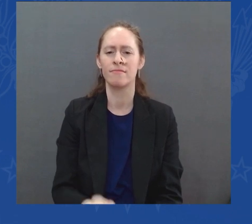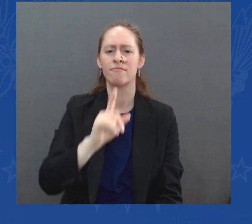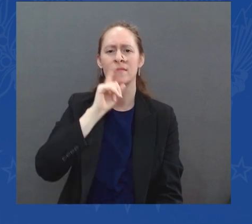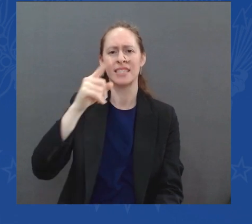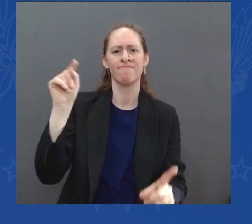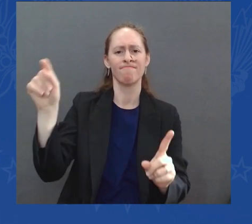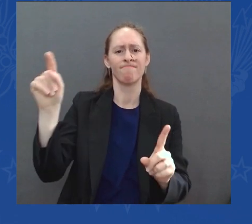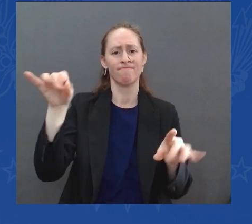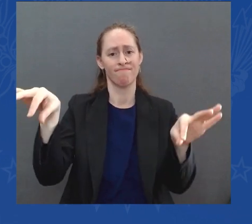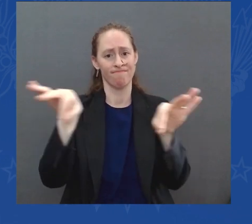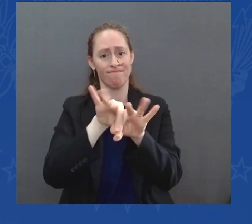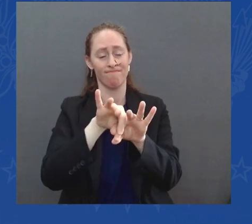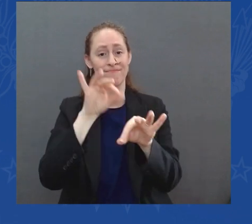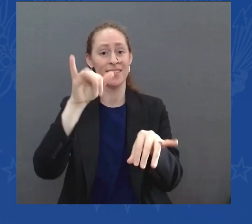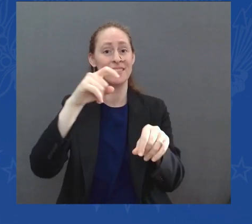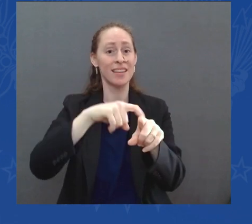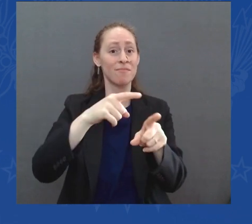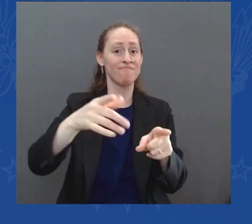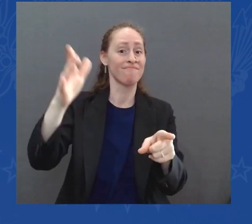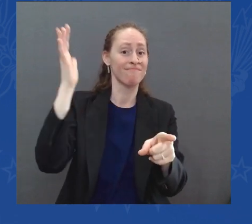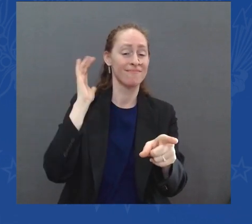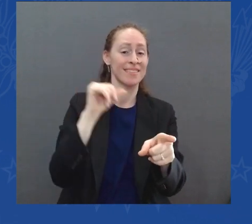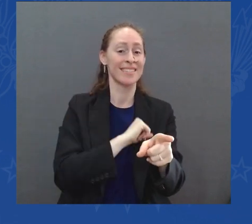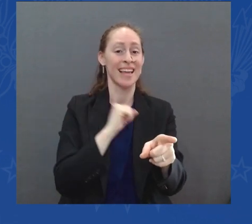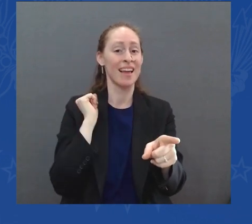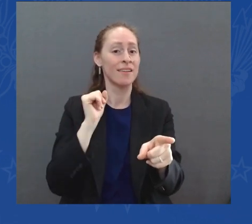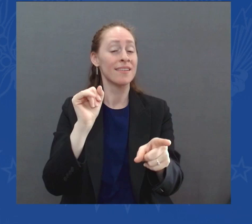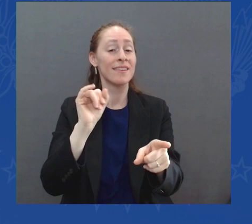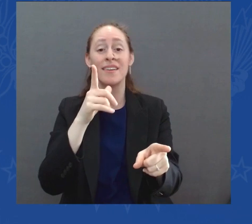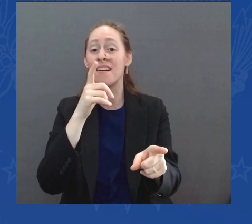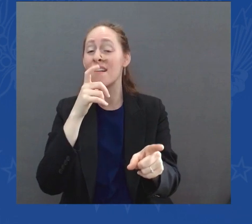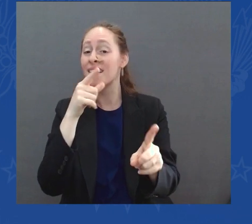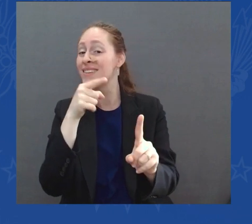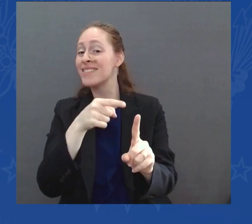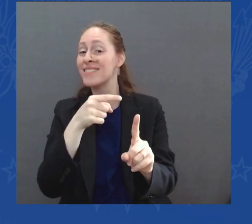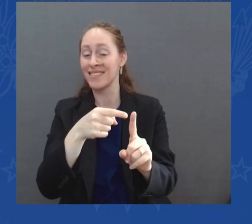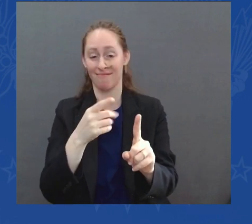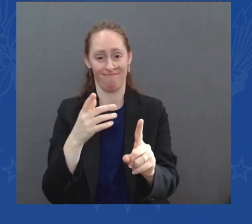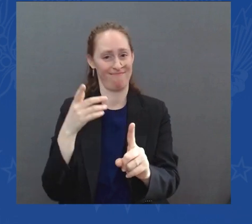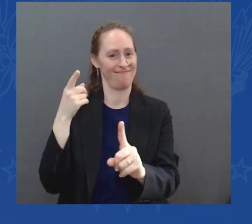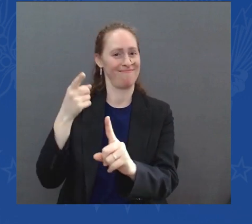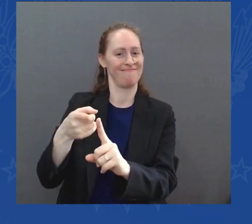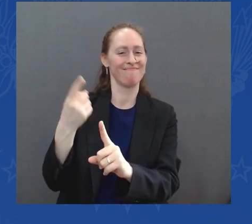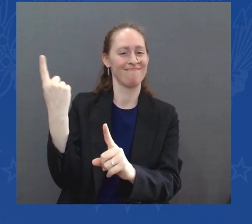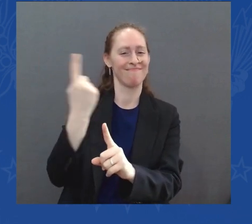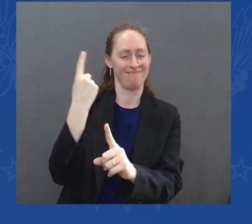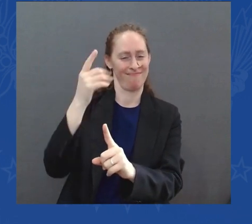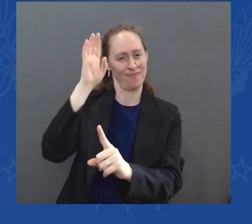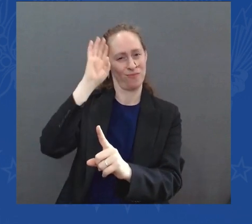would especially be proud of, it is my humble honor to introduce the Vice President